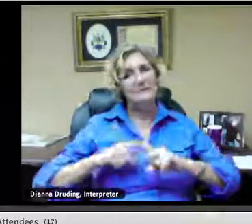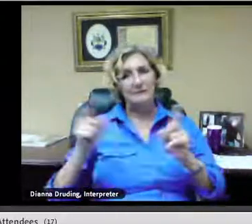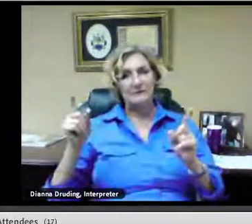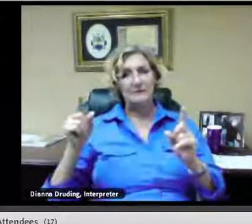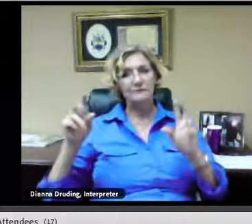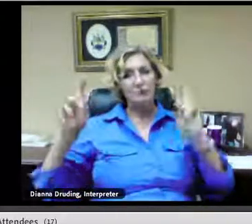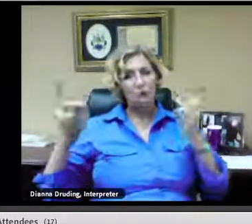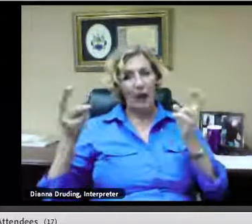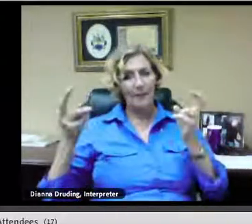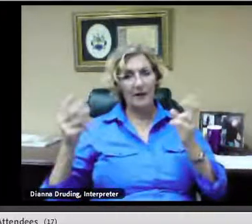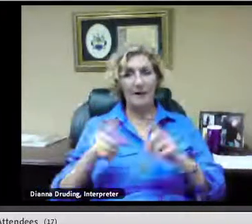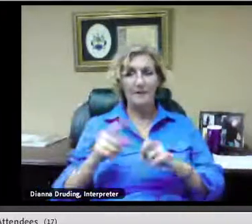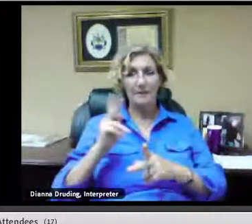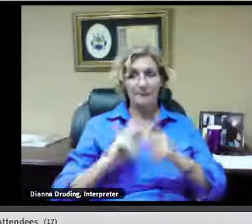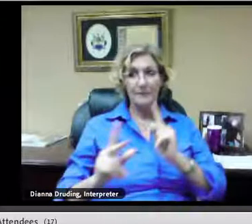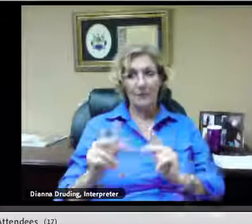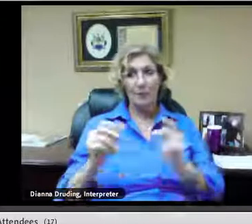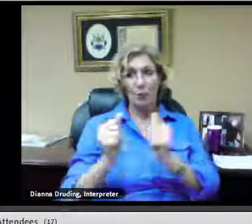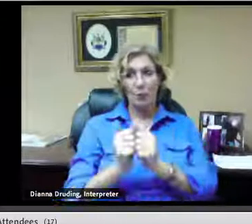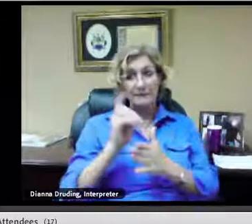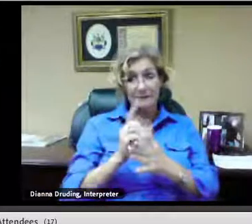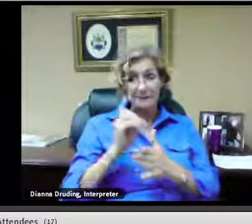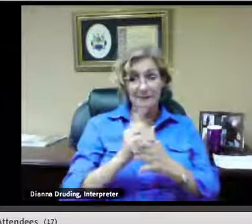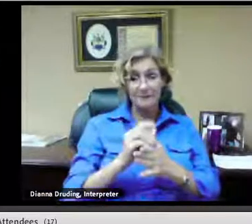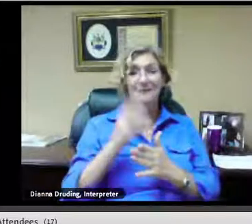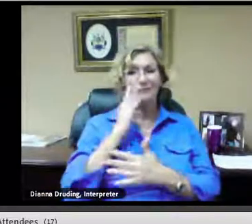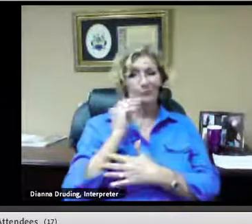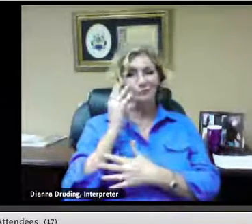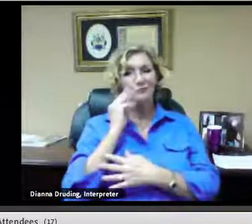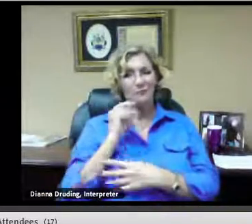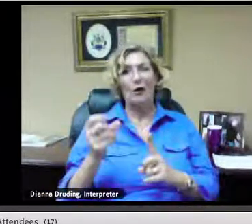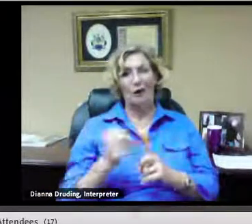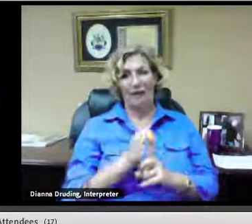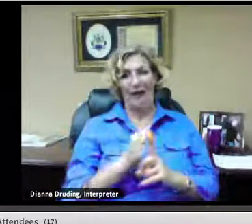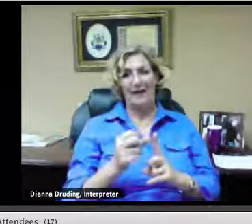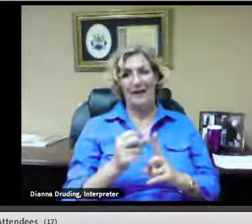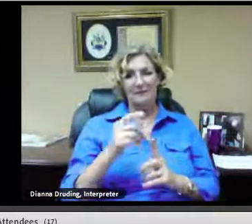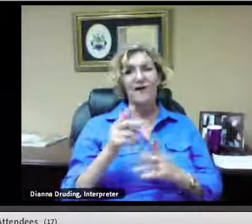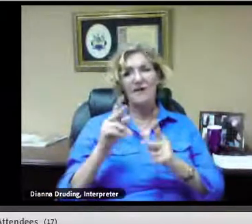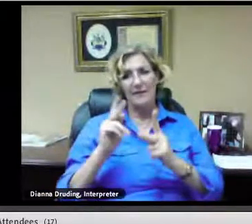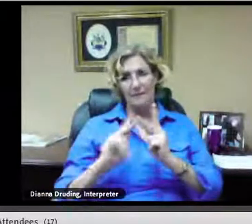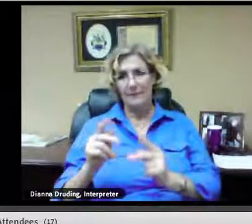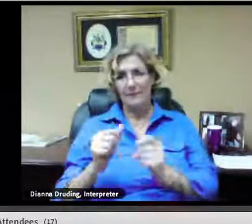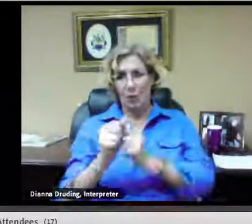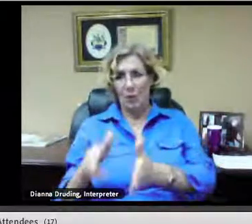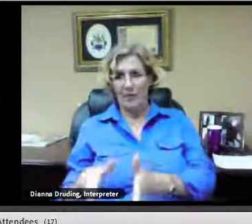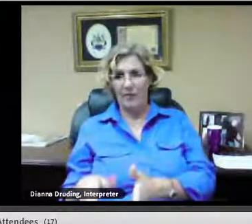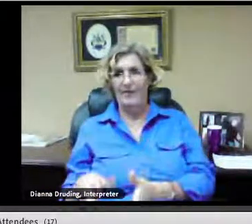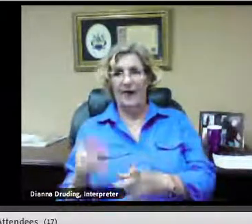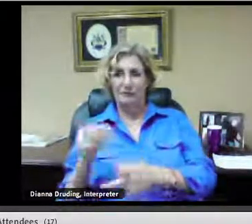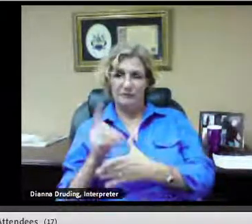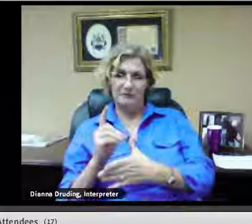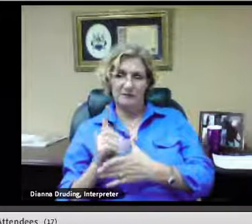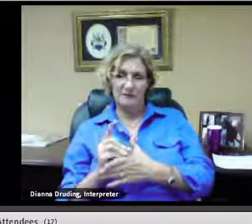So Vera Institute of Justice just is doing some amazing work in communities across the country